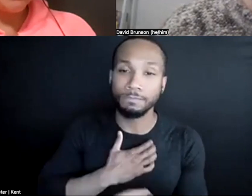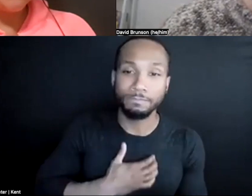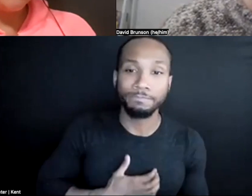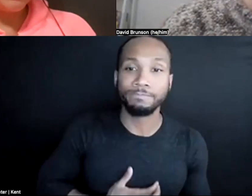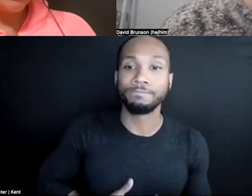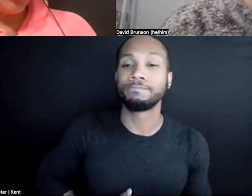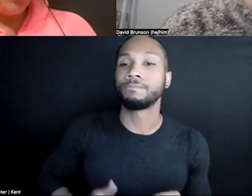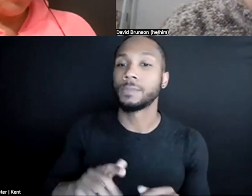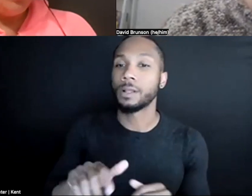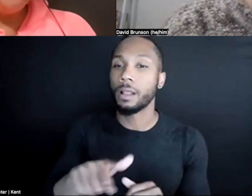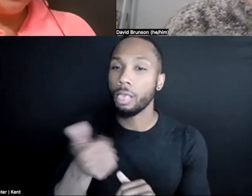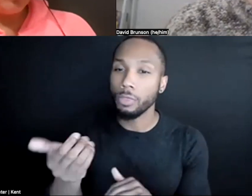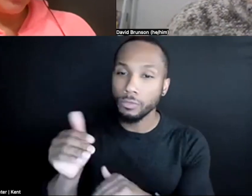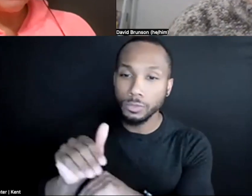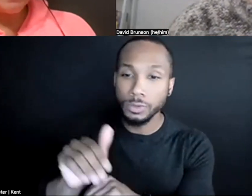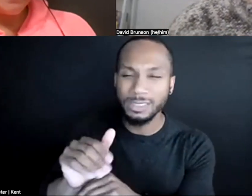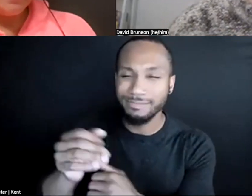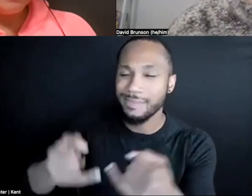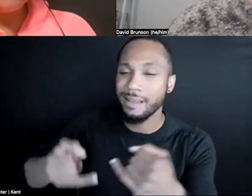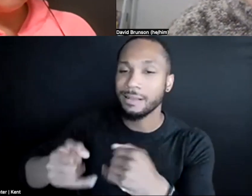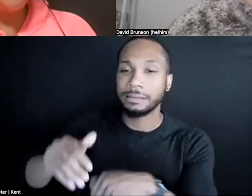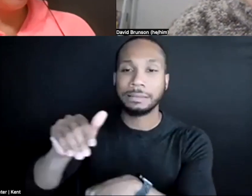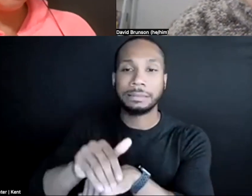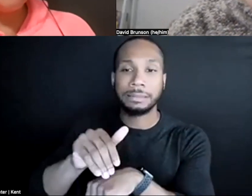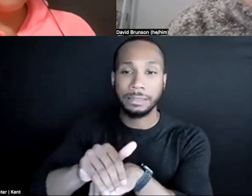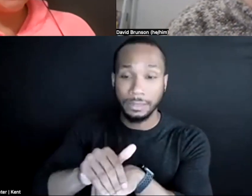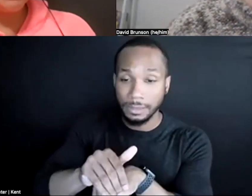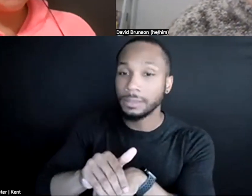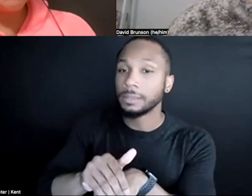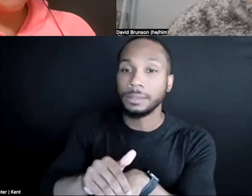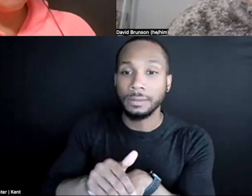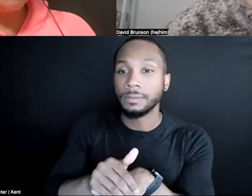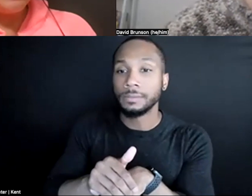una última noche estragada que no sepa de mañanas